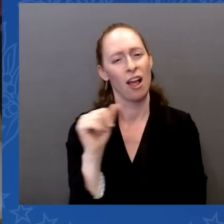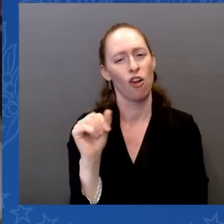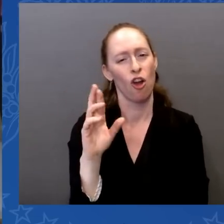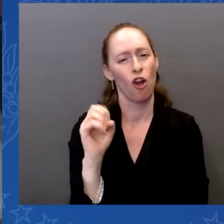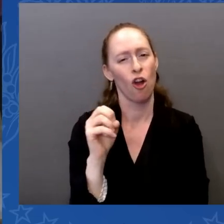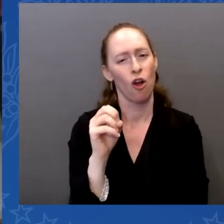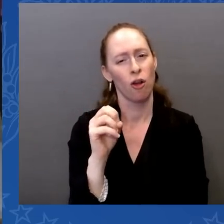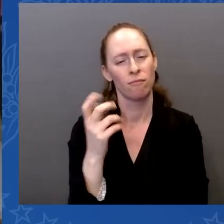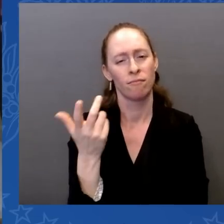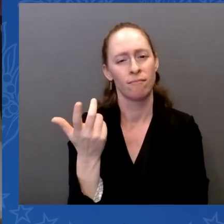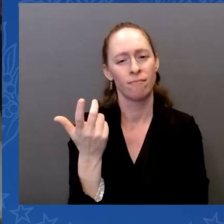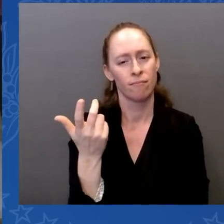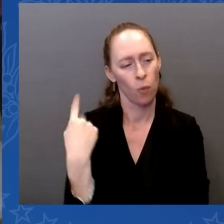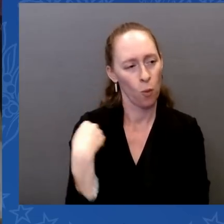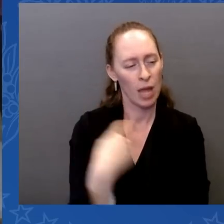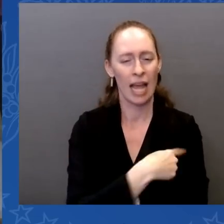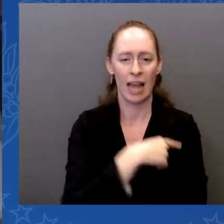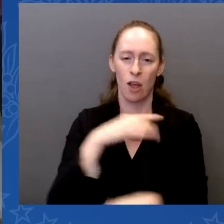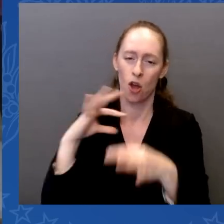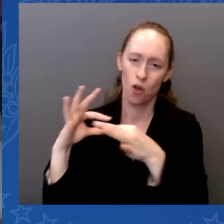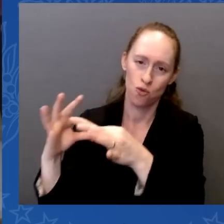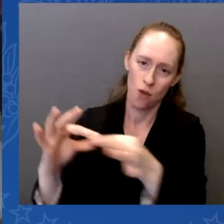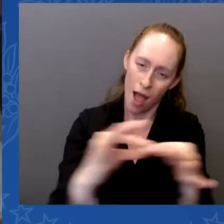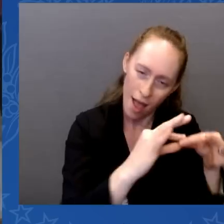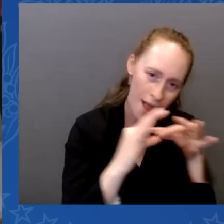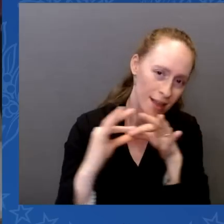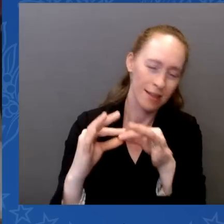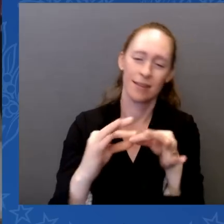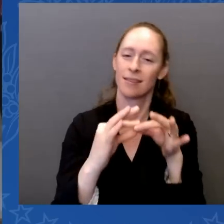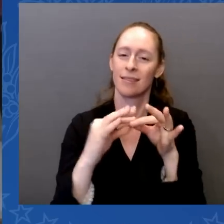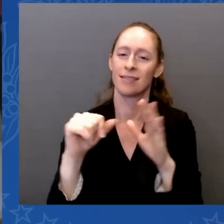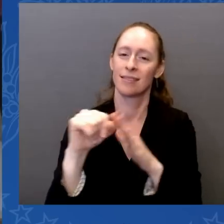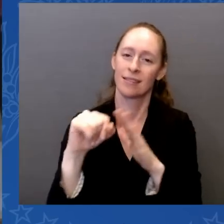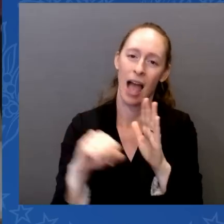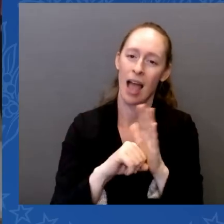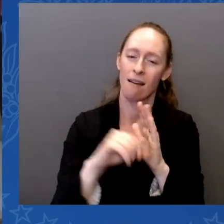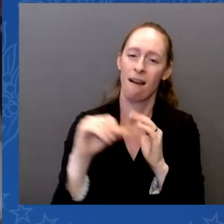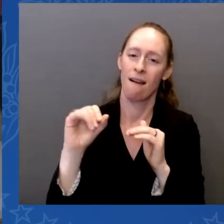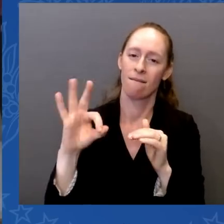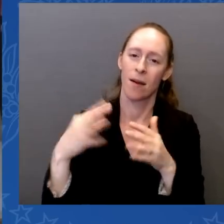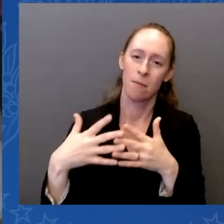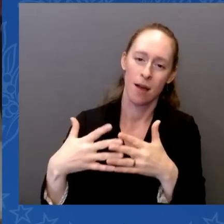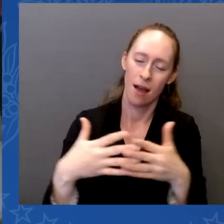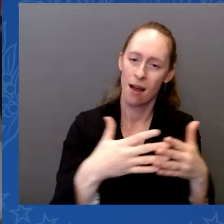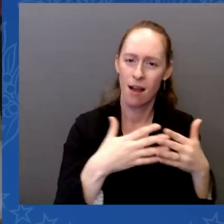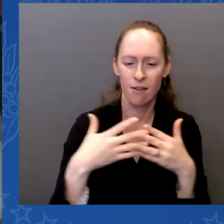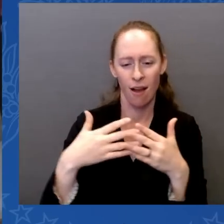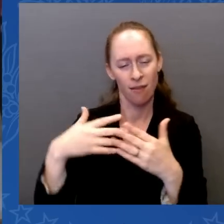I've never been more optimistic in my life about our prospects. There is simply nothing -- nothing beyond our capacity